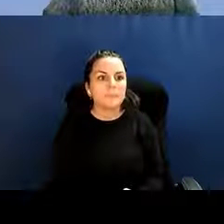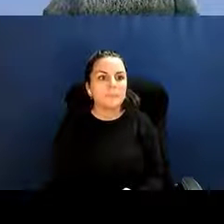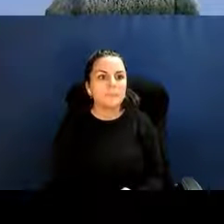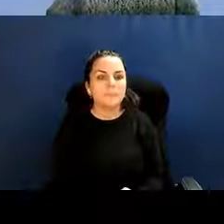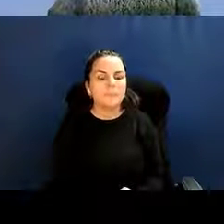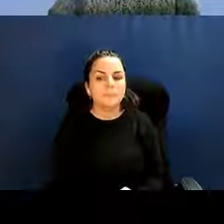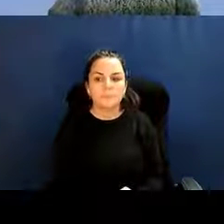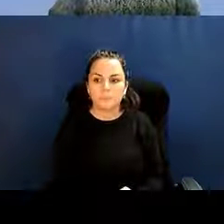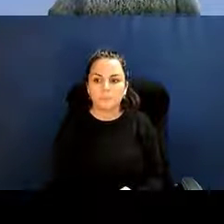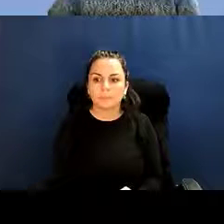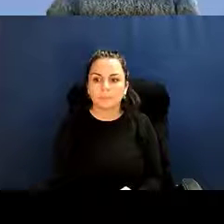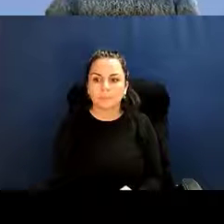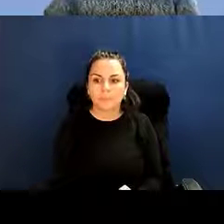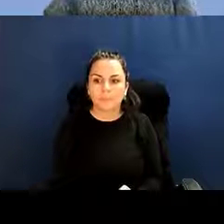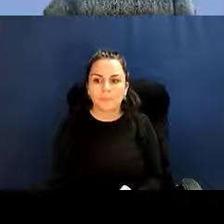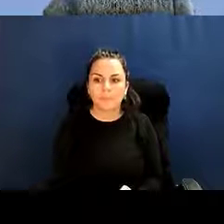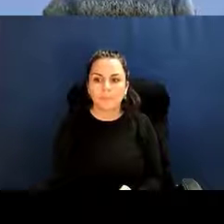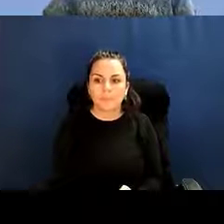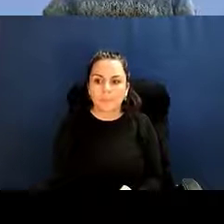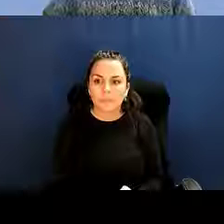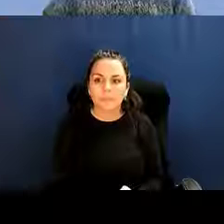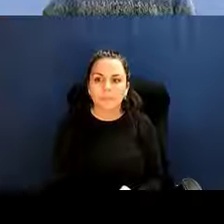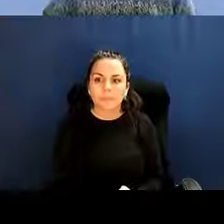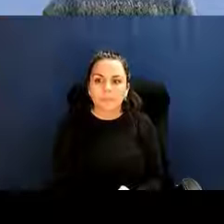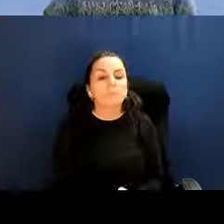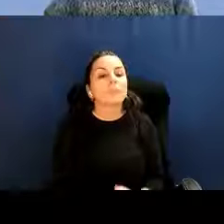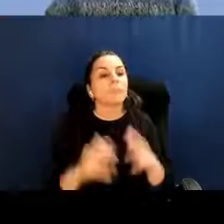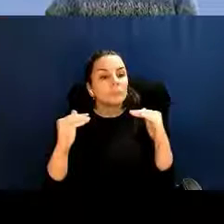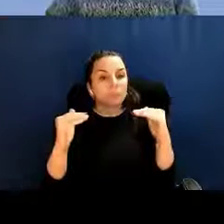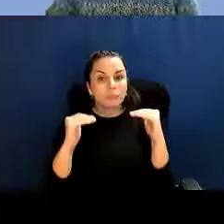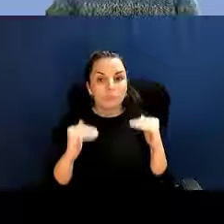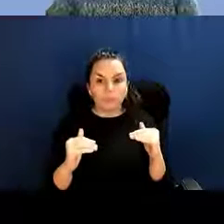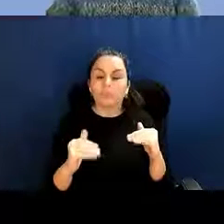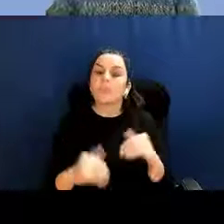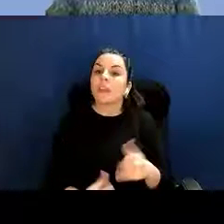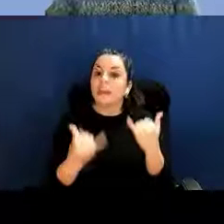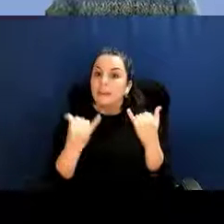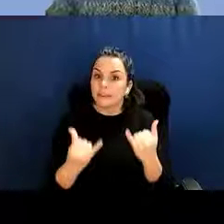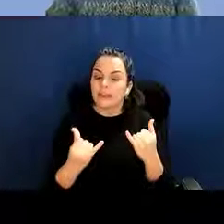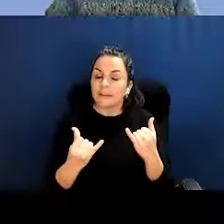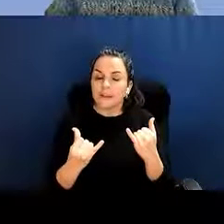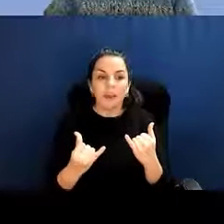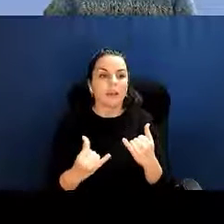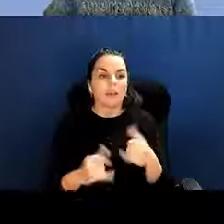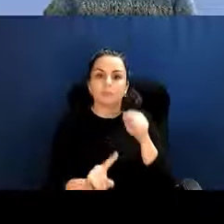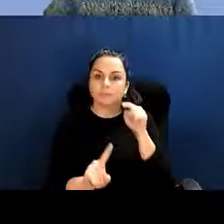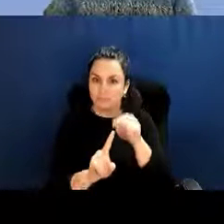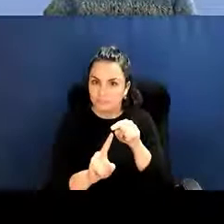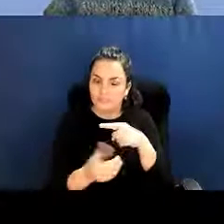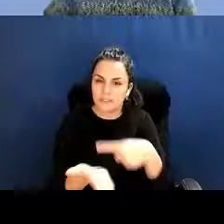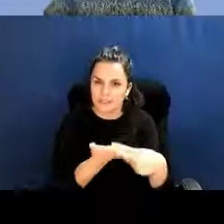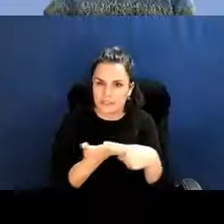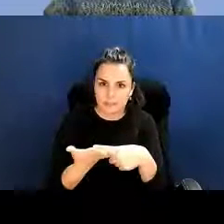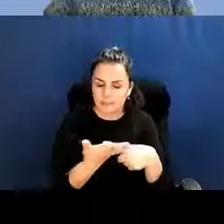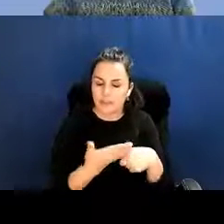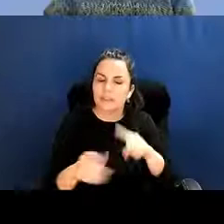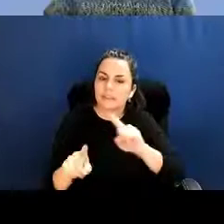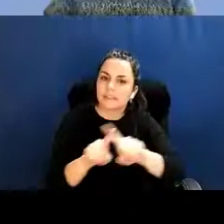This then takes me to the second part of this presentation, to tell you a little bit about the different offices and organizations.